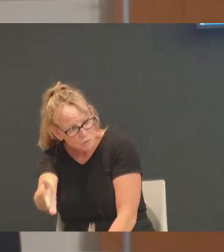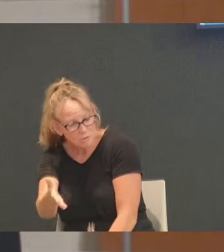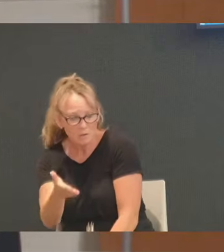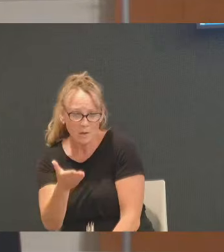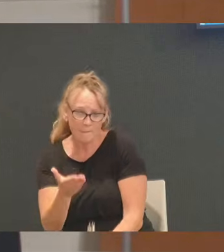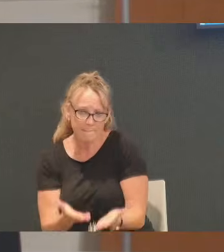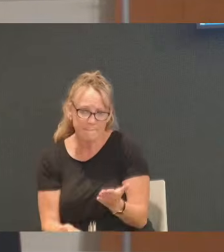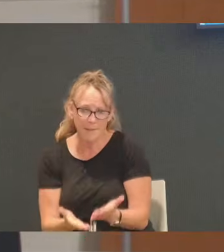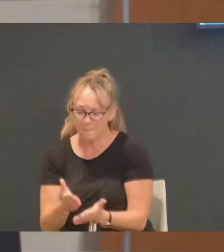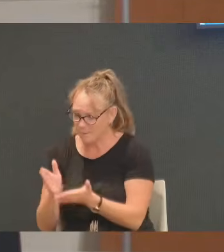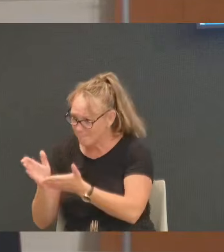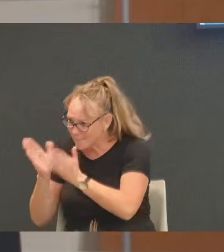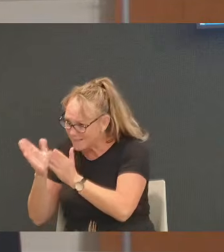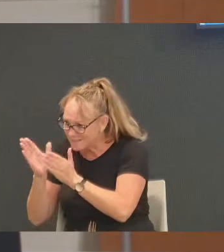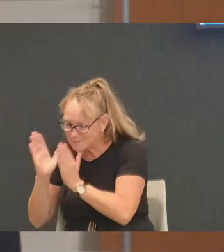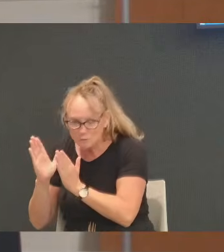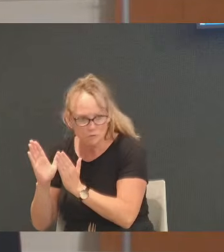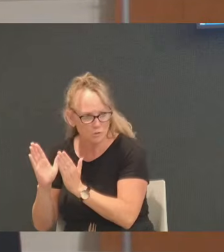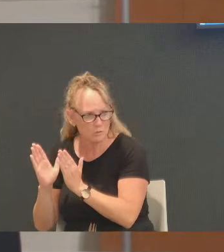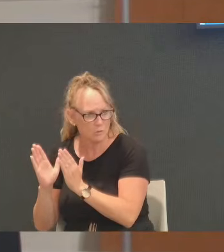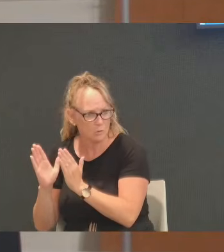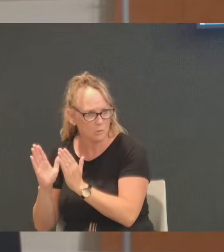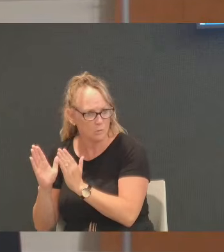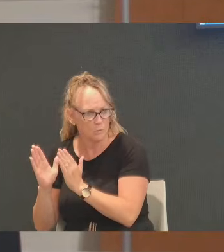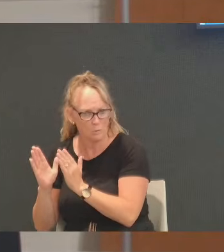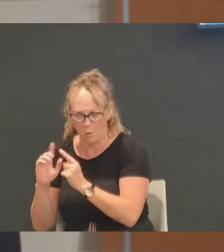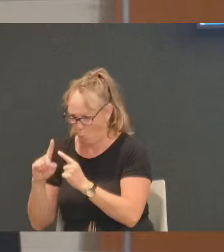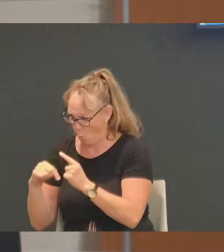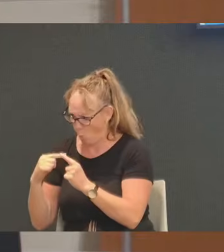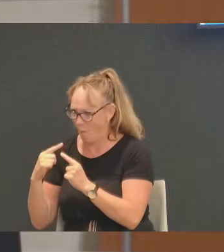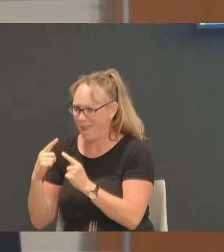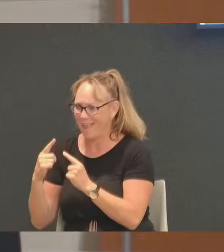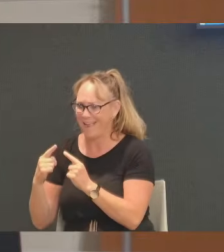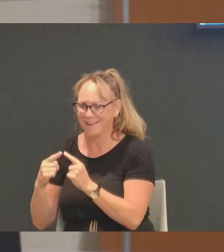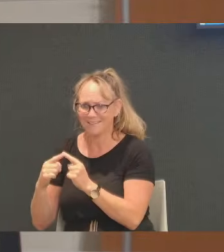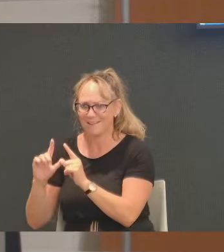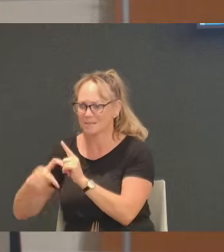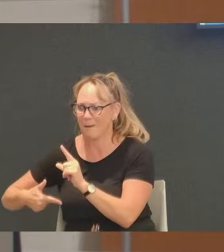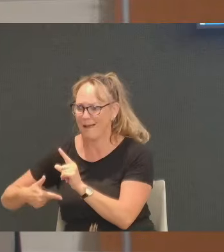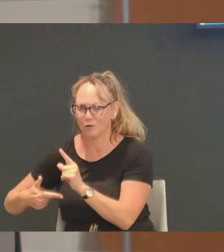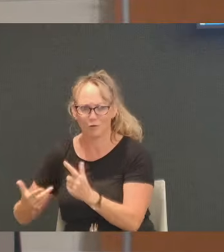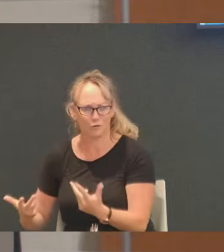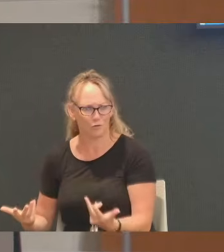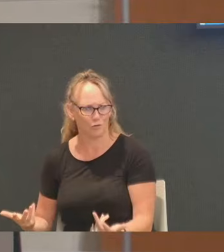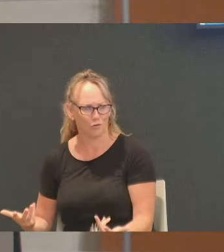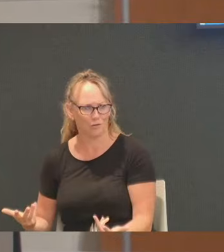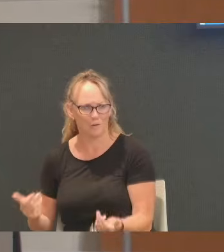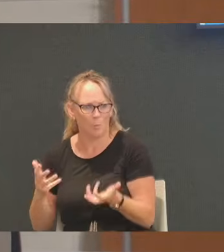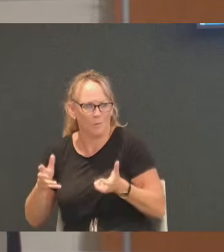more attention to when these appliances or the hoods expire so that we don't find ourselves in a